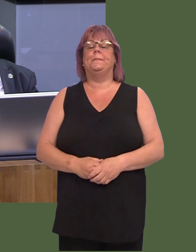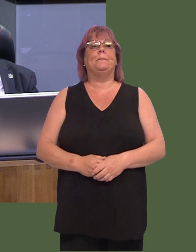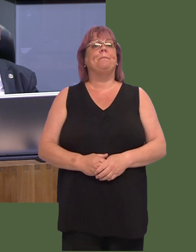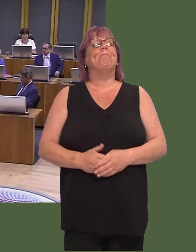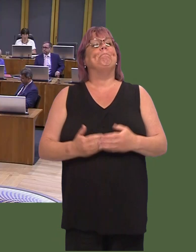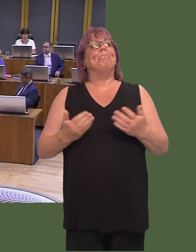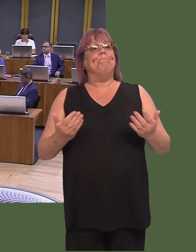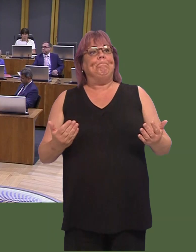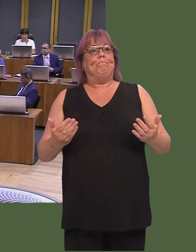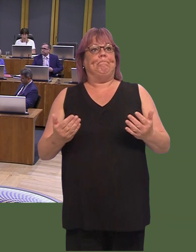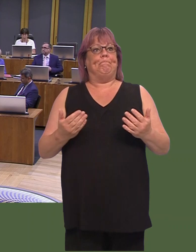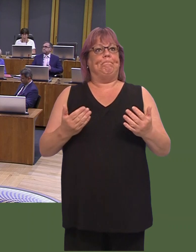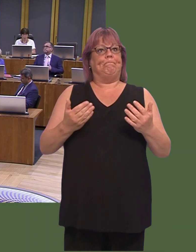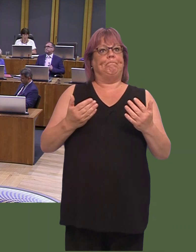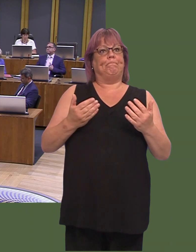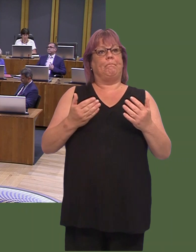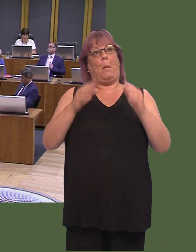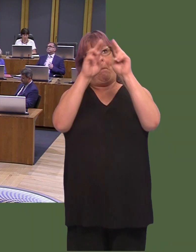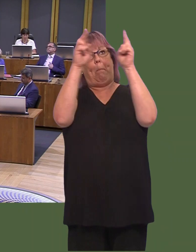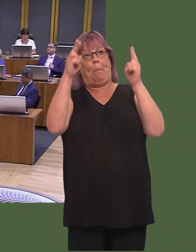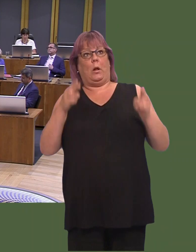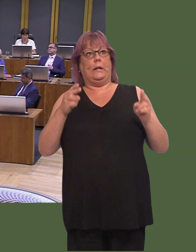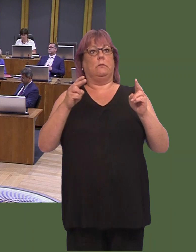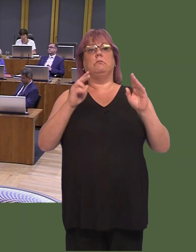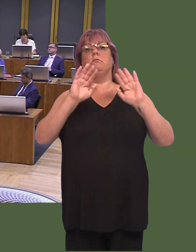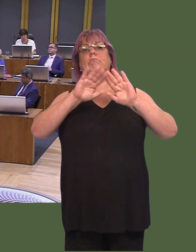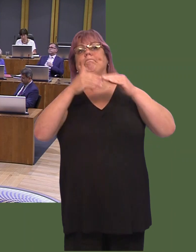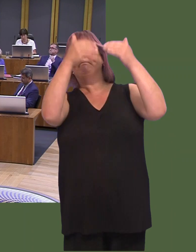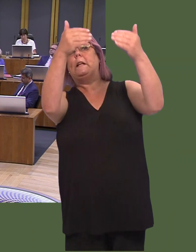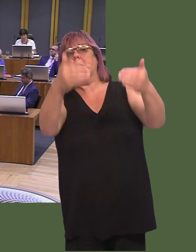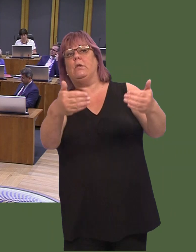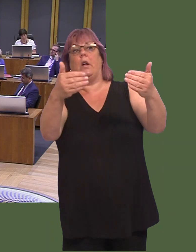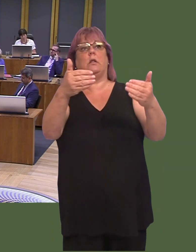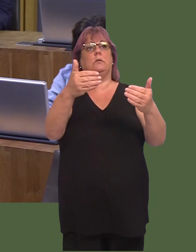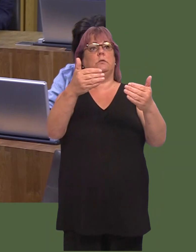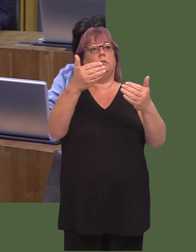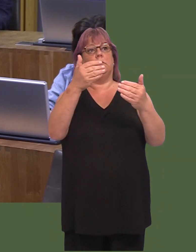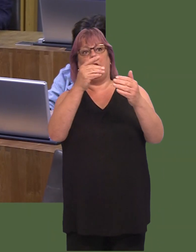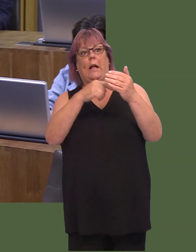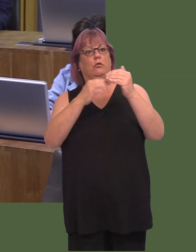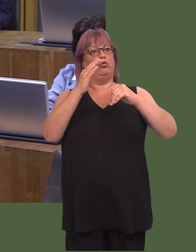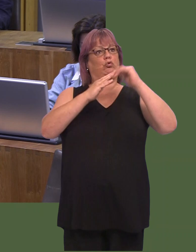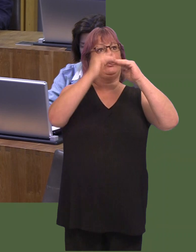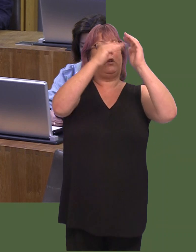Carwyn Jones AM: Usually, the structure and exterior of a building are matters for the landlord.